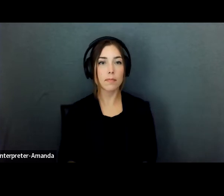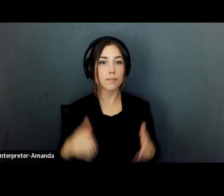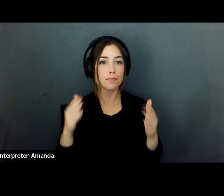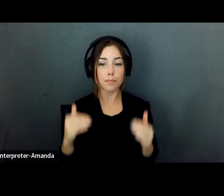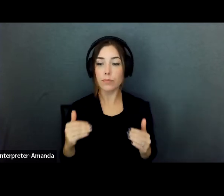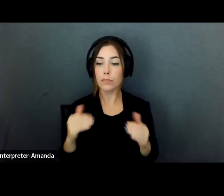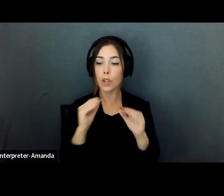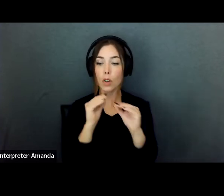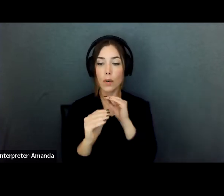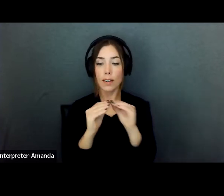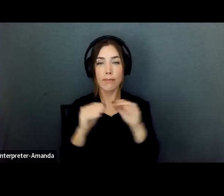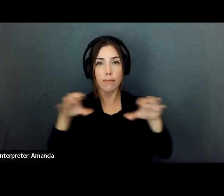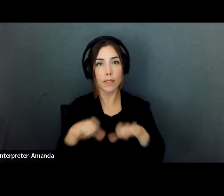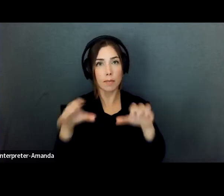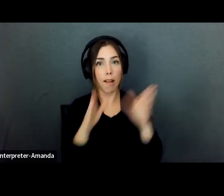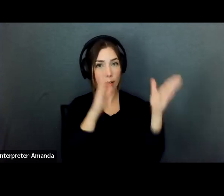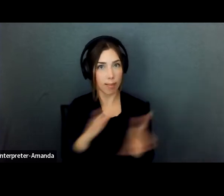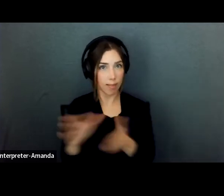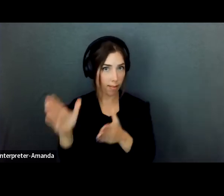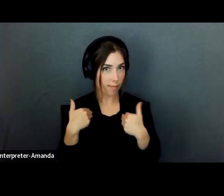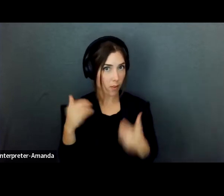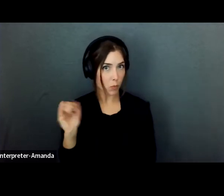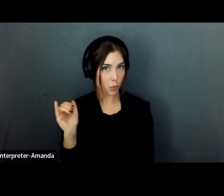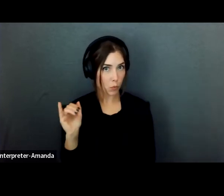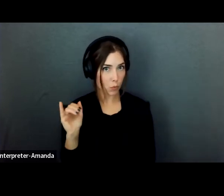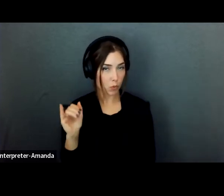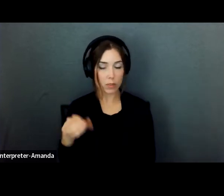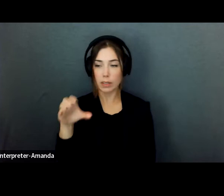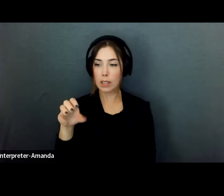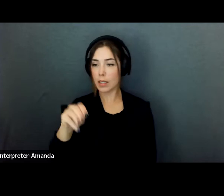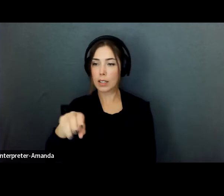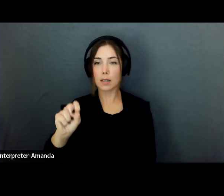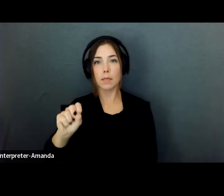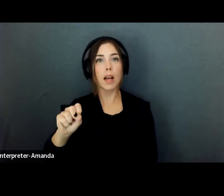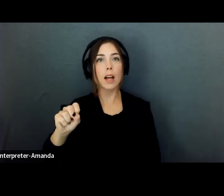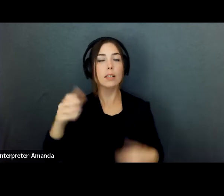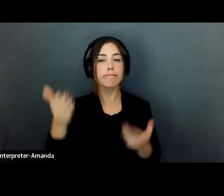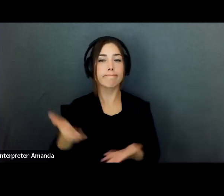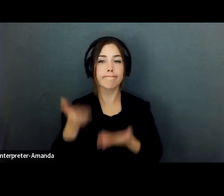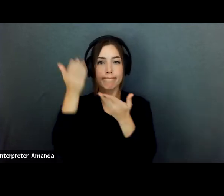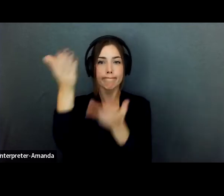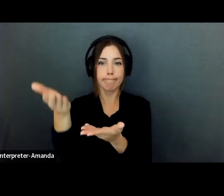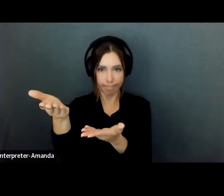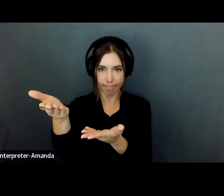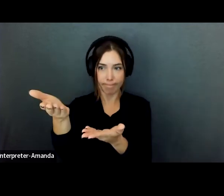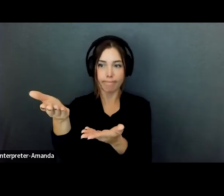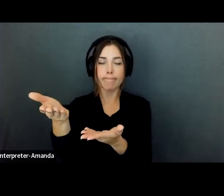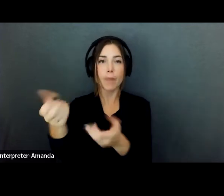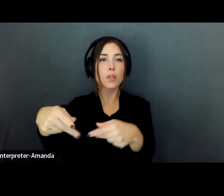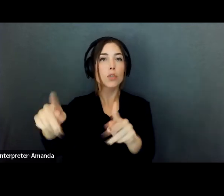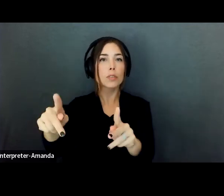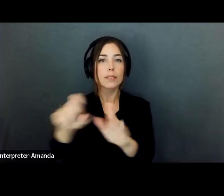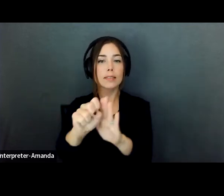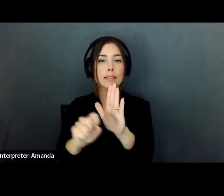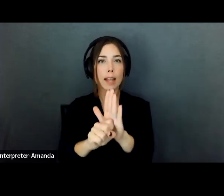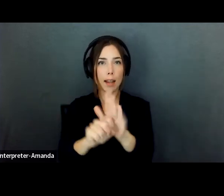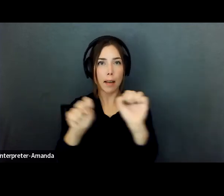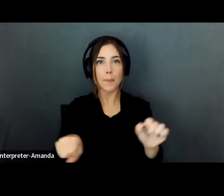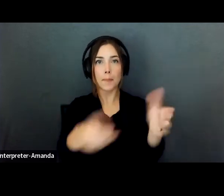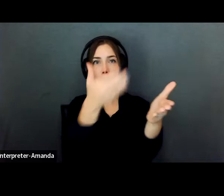So CMS put forth the opportunity for states to show that their policy and procedures reflected